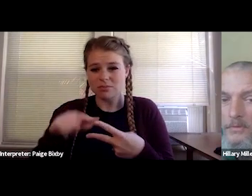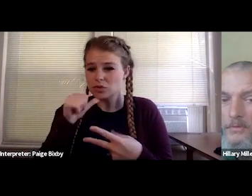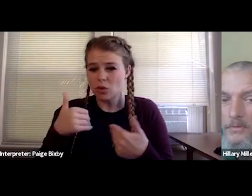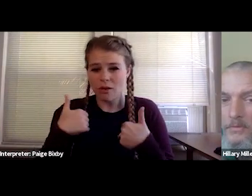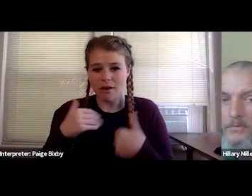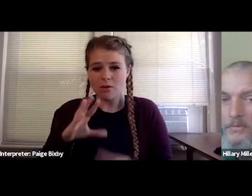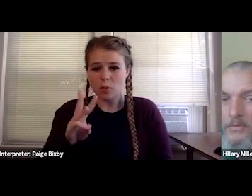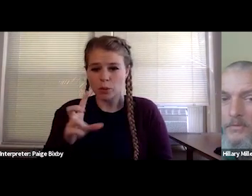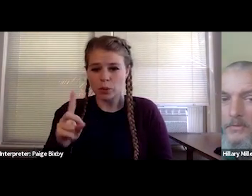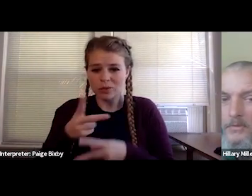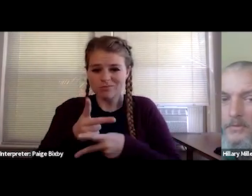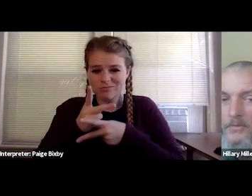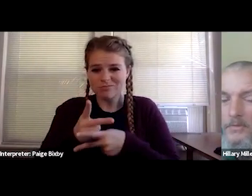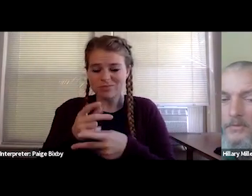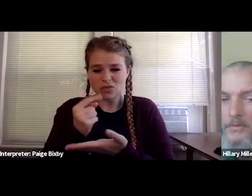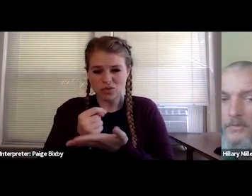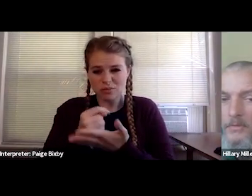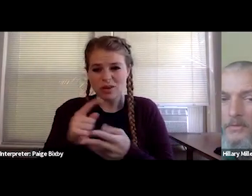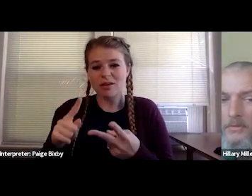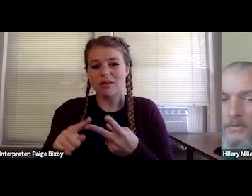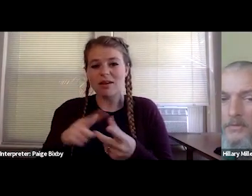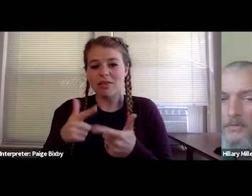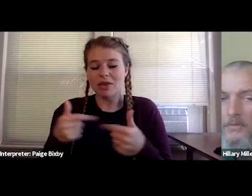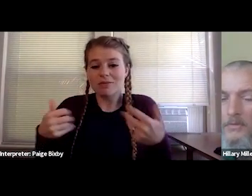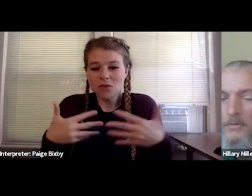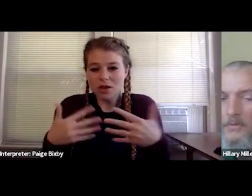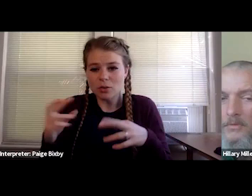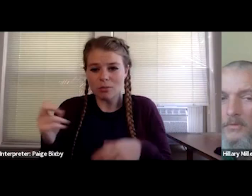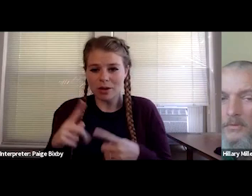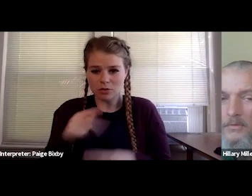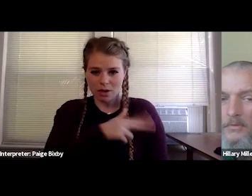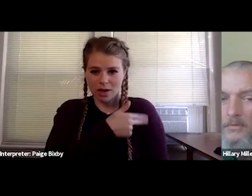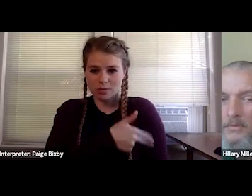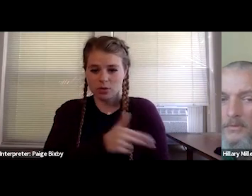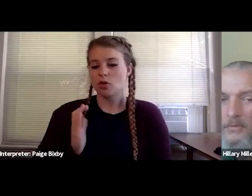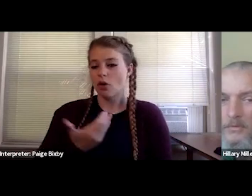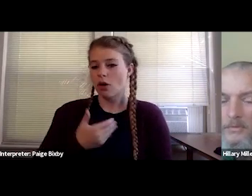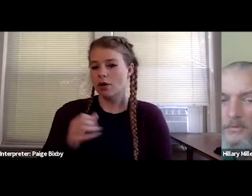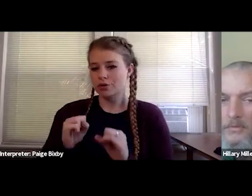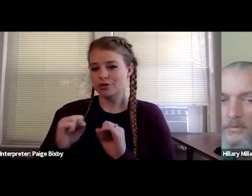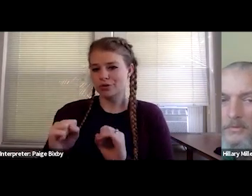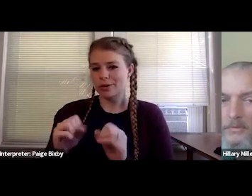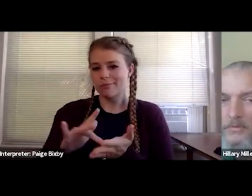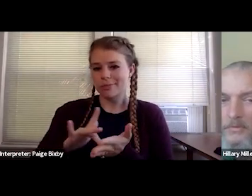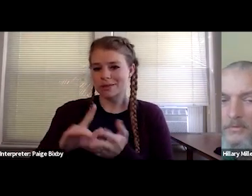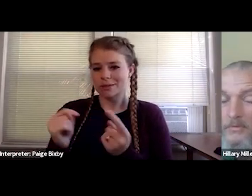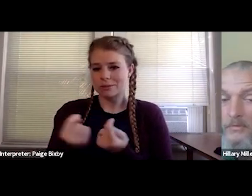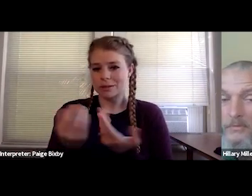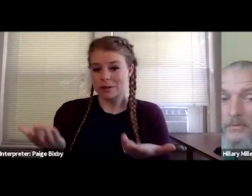if things get worse. And ideally, you know, our street medicine team here in Philadelphia is very small, but we try to, you know,